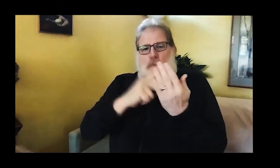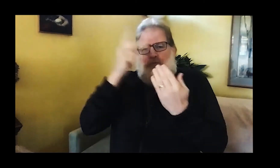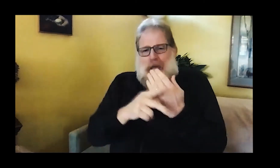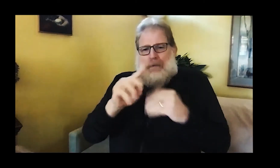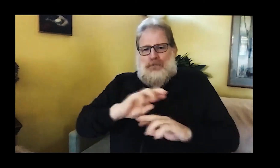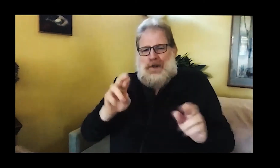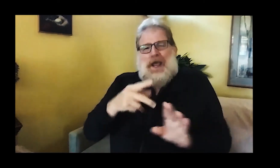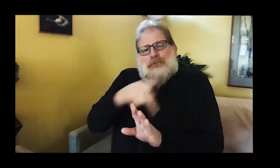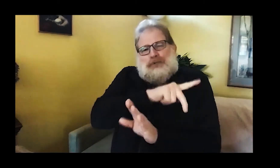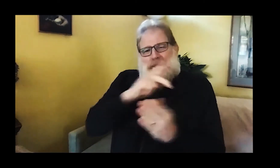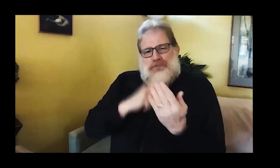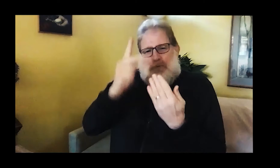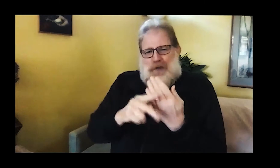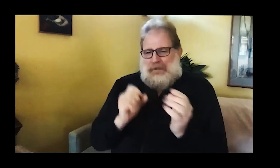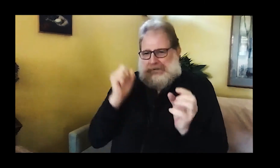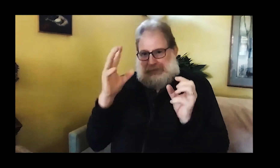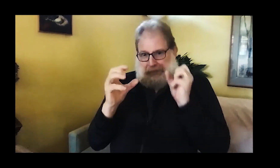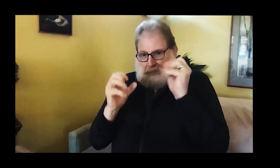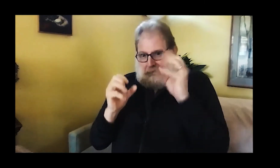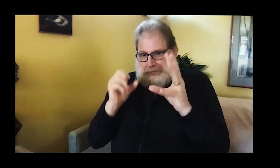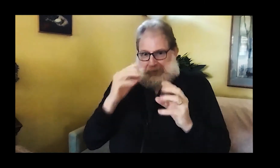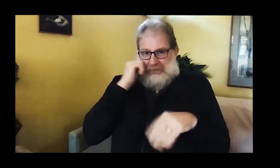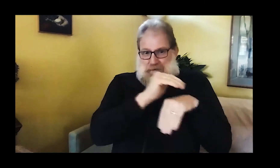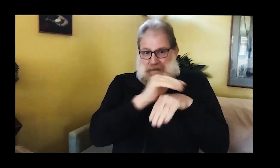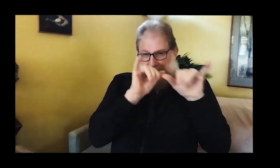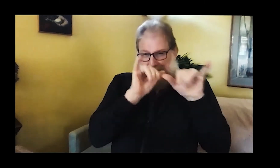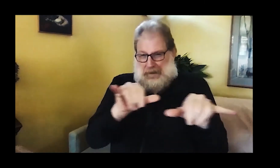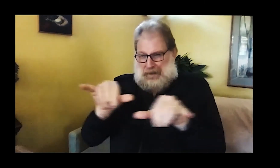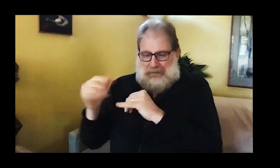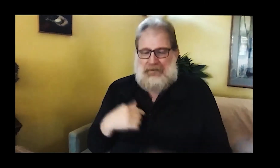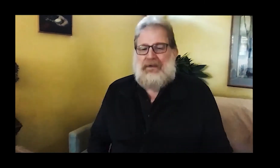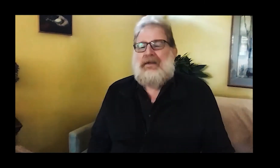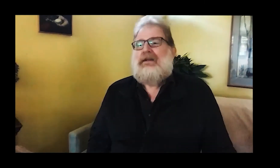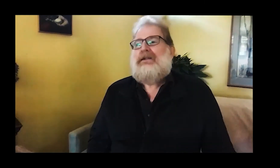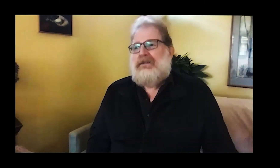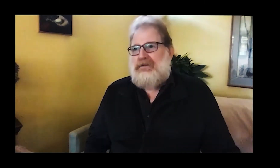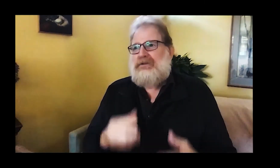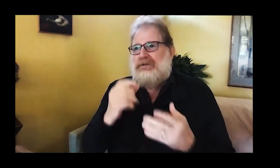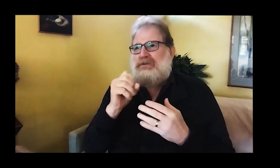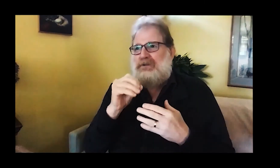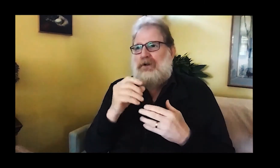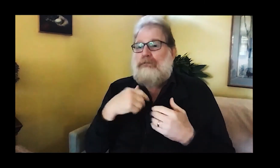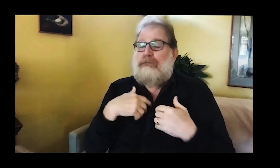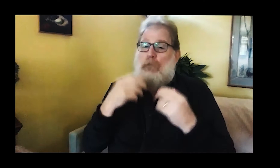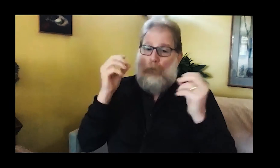So you'll be pre-programmed to just do the same thing every night for the play, and I said okay